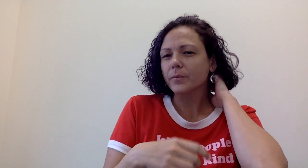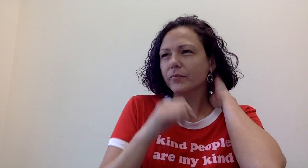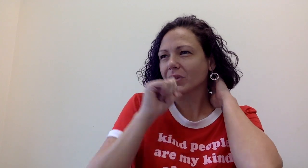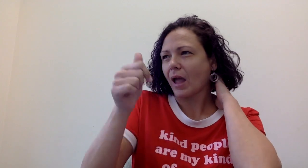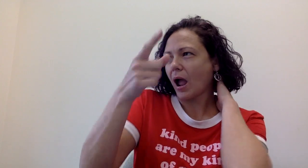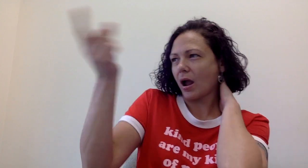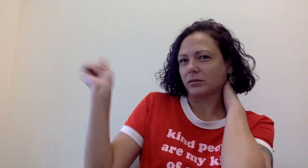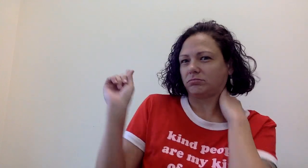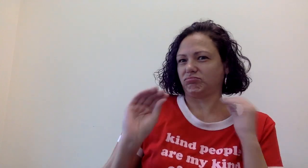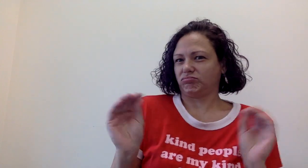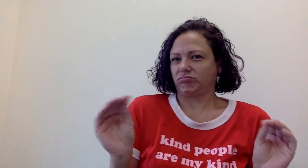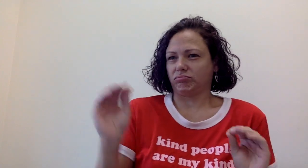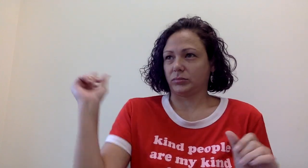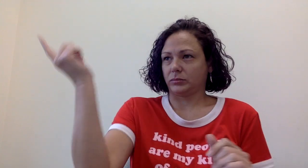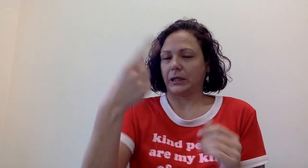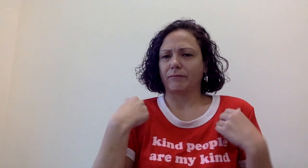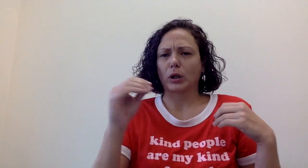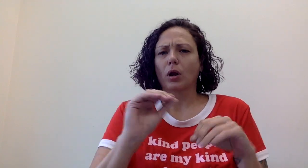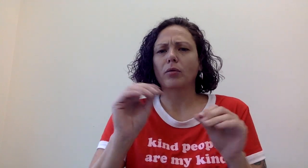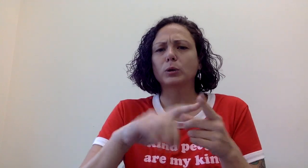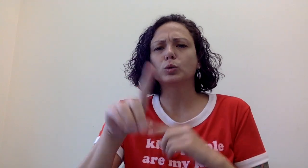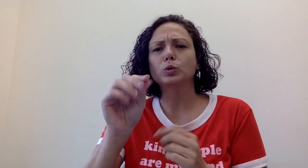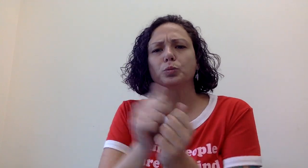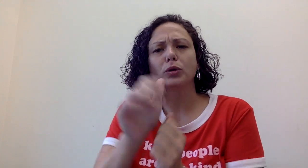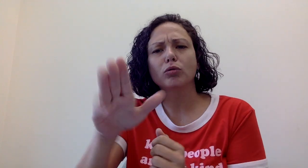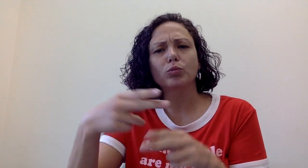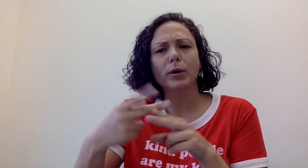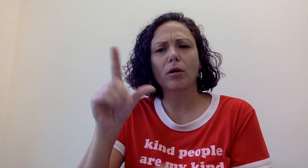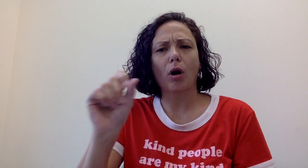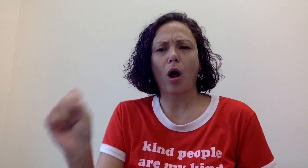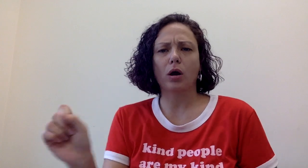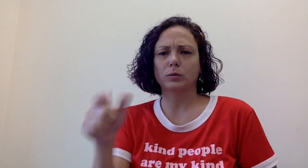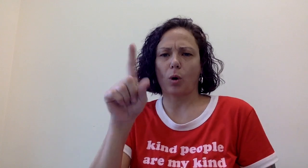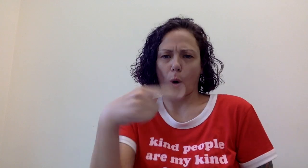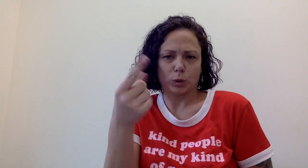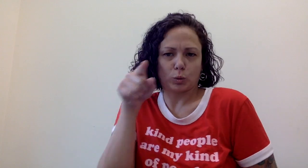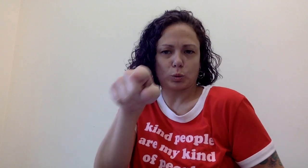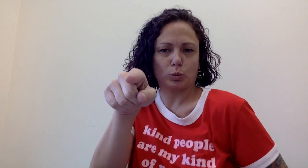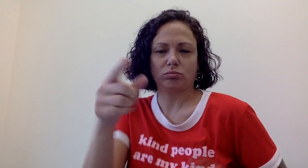The people surrounding you has nothing to do with your weight loss. Only you.